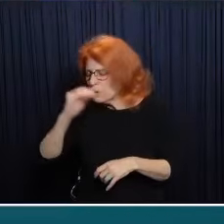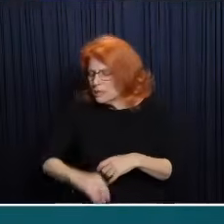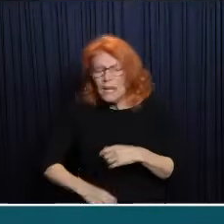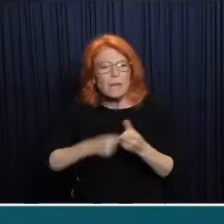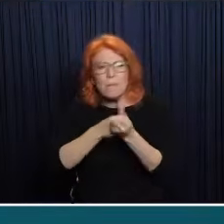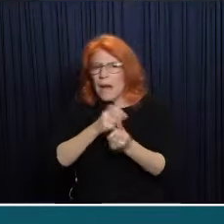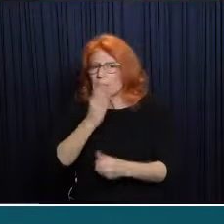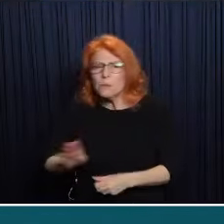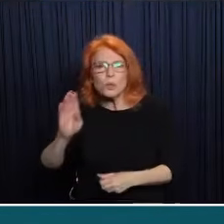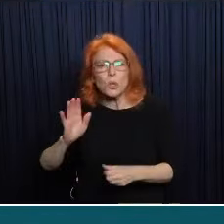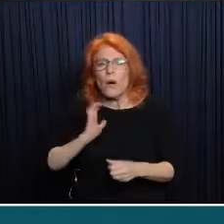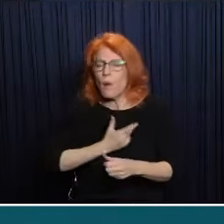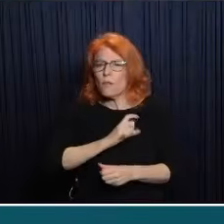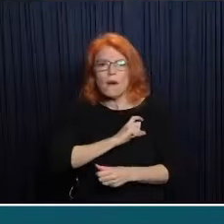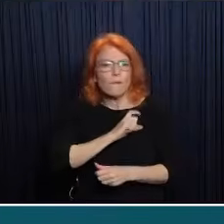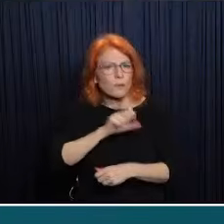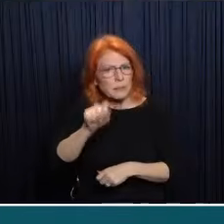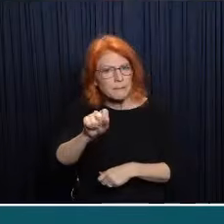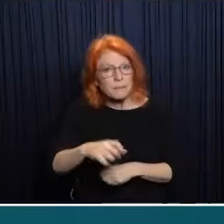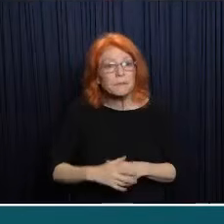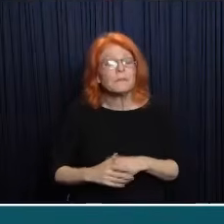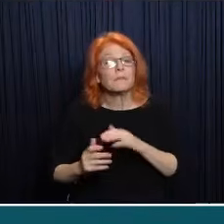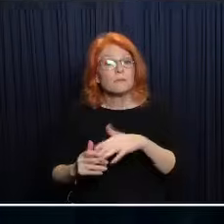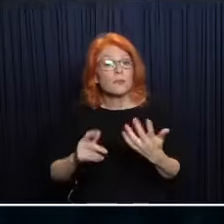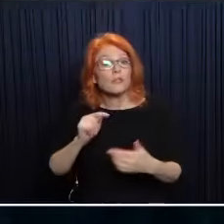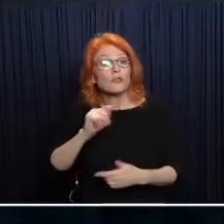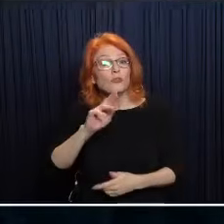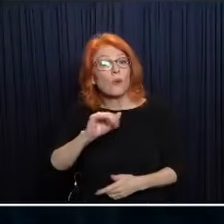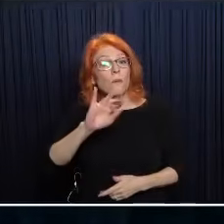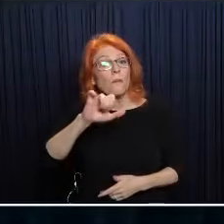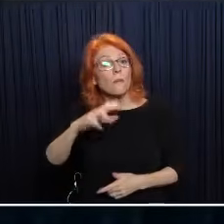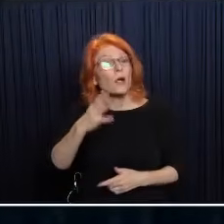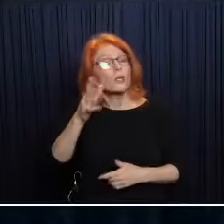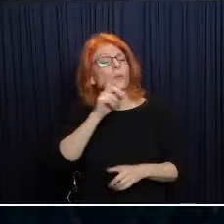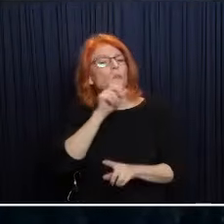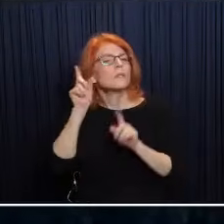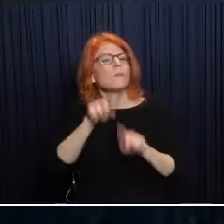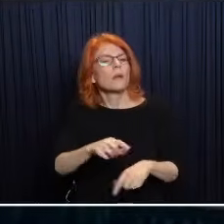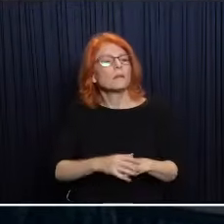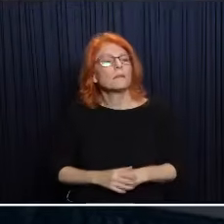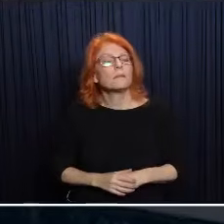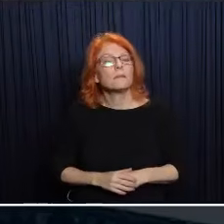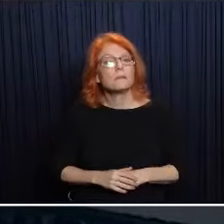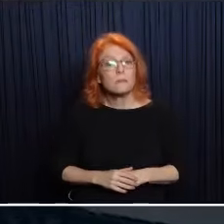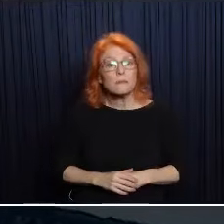STAKE EVERY DAY OUT THERE. LIKE ANY OTHER LAW ENFORCEMENT. 100% I BACK THE BLUE, I BACK OUR